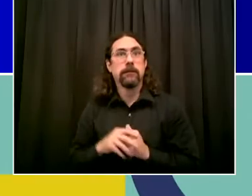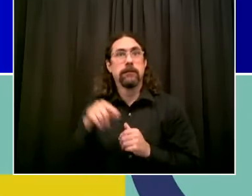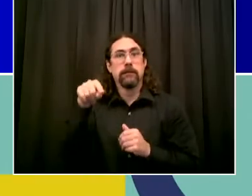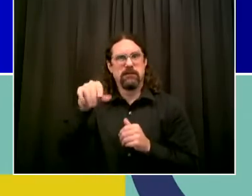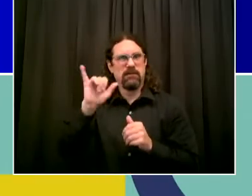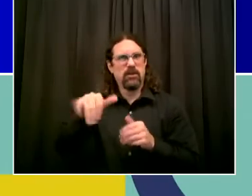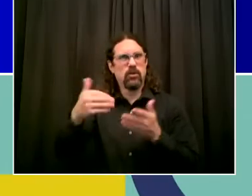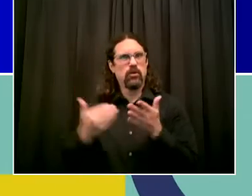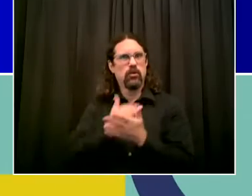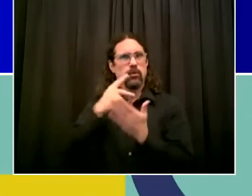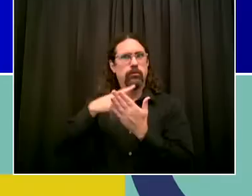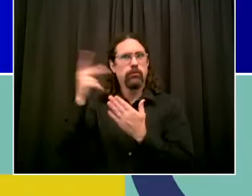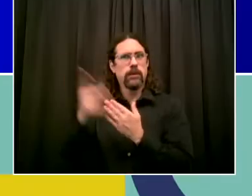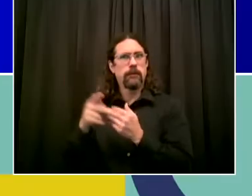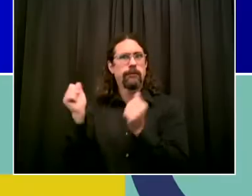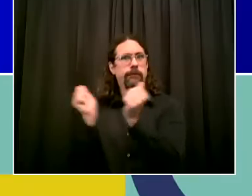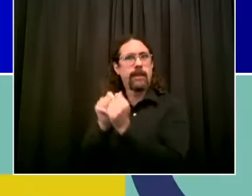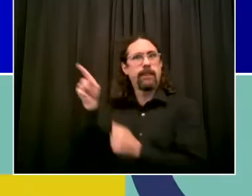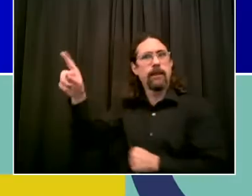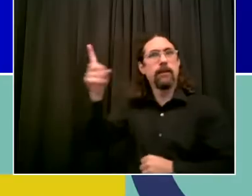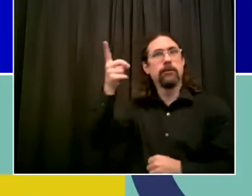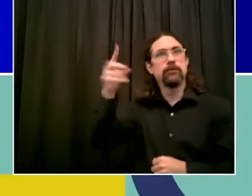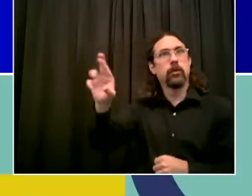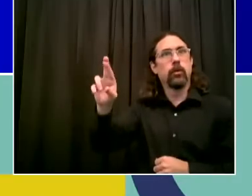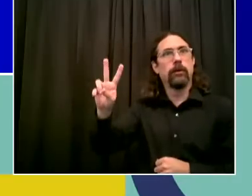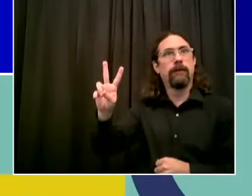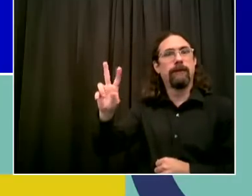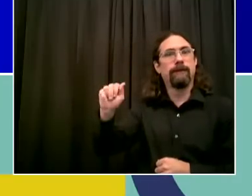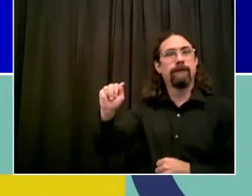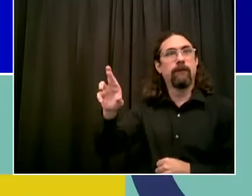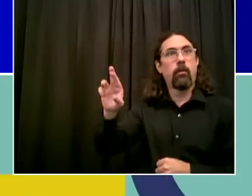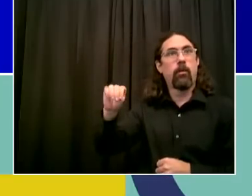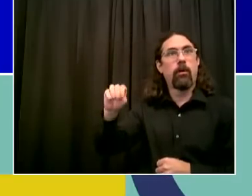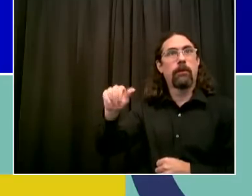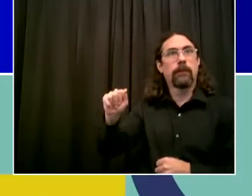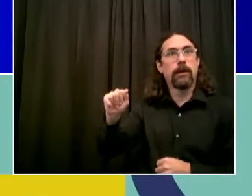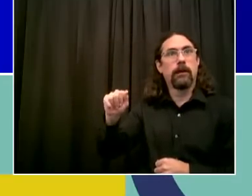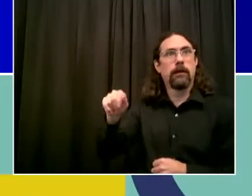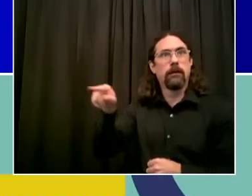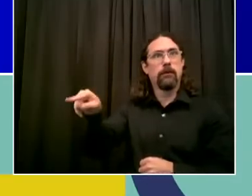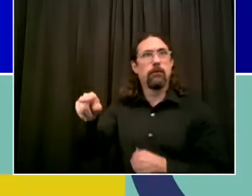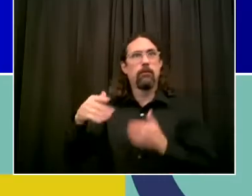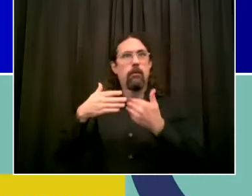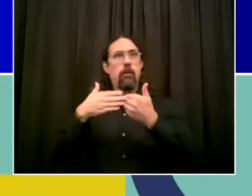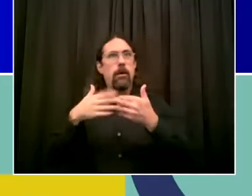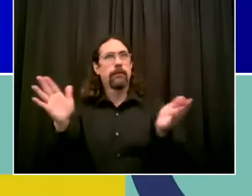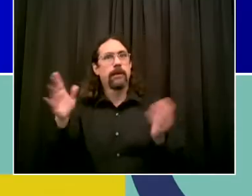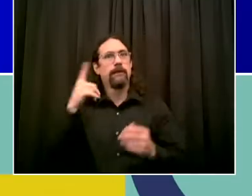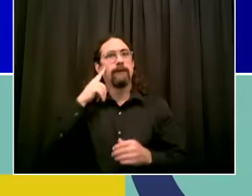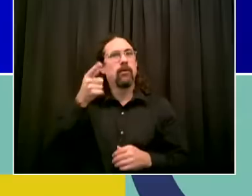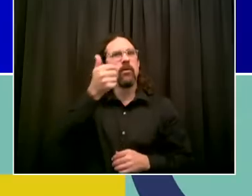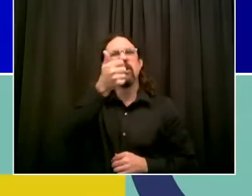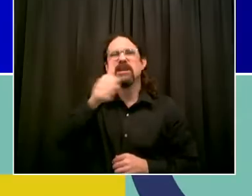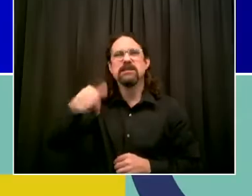WE WILL HAVE A LOT TO OFFER IN TERMS OF INFORMATION AND INSIGHT. HE WILL BE ANSWERING QUESTIONS ONLINE